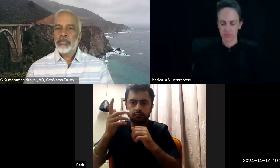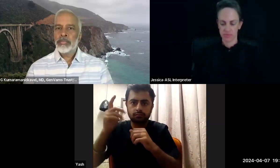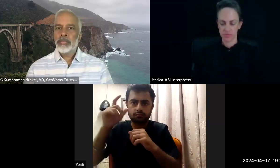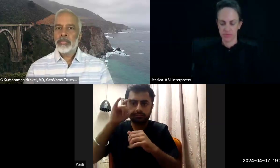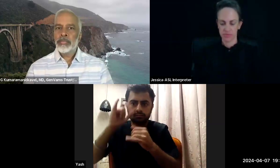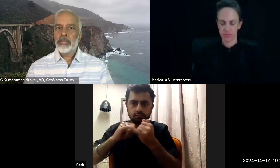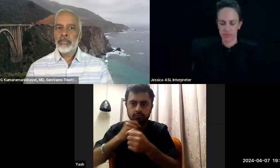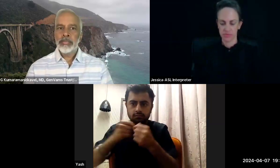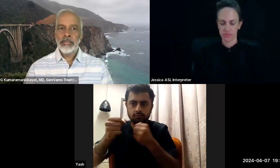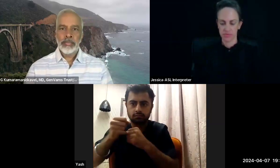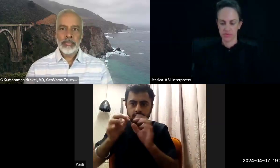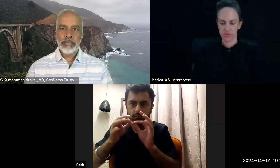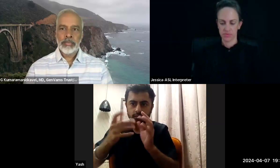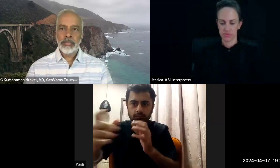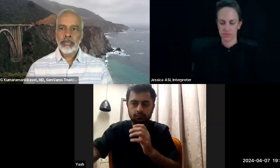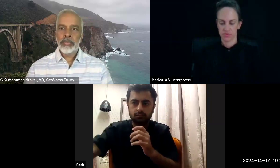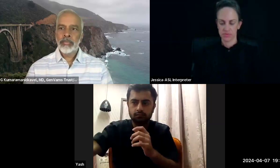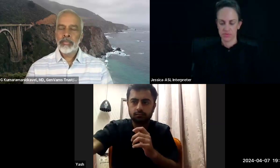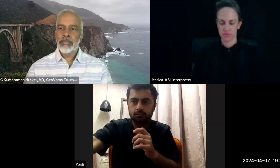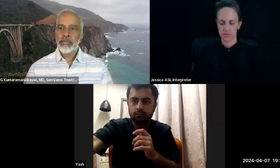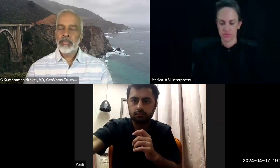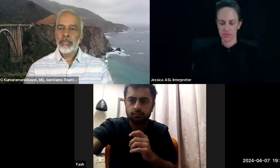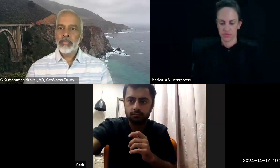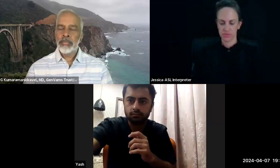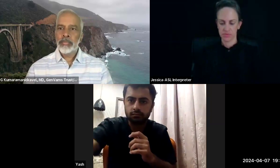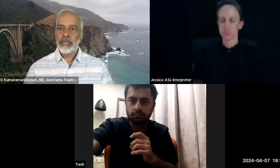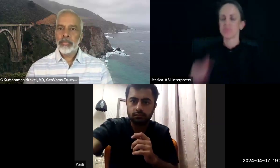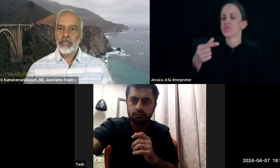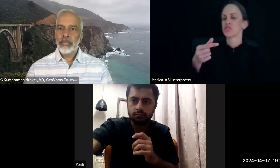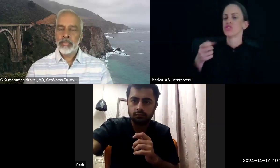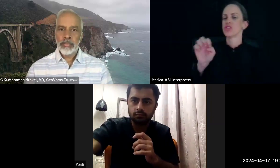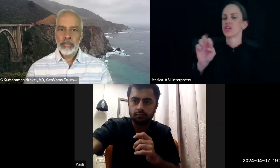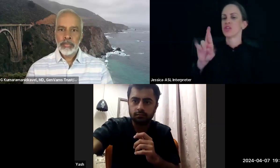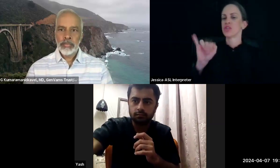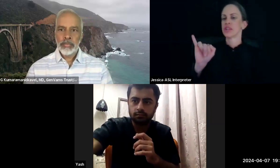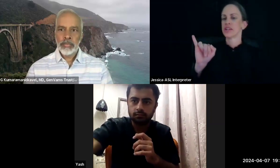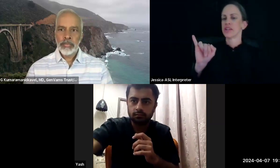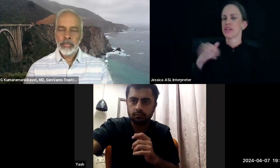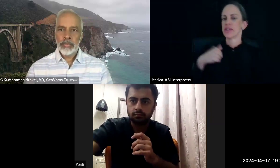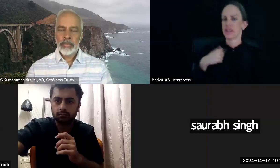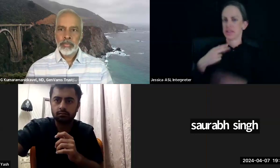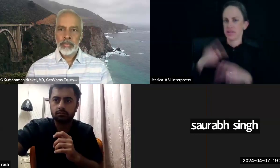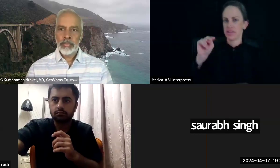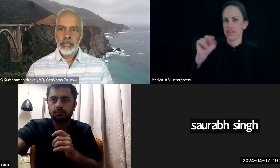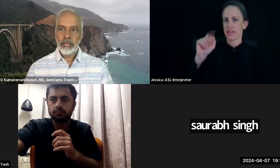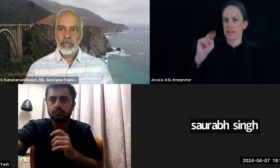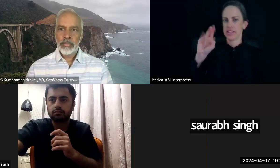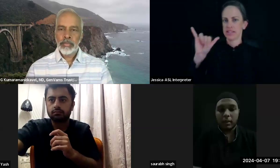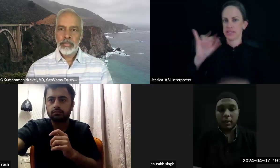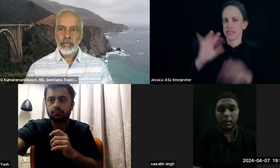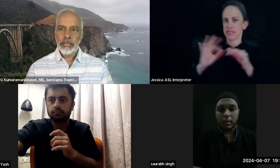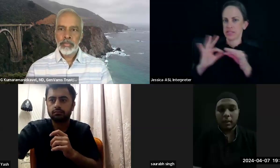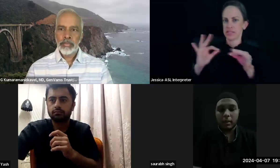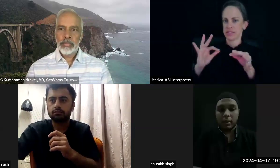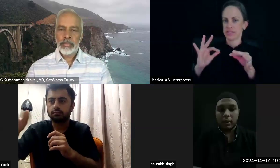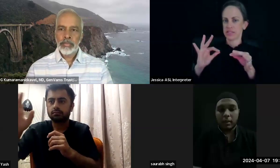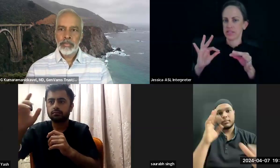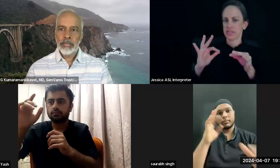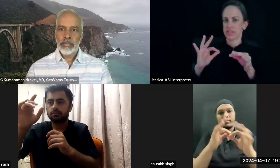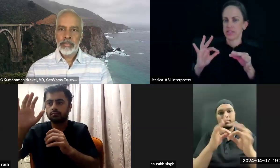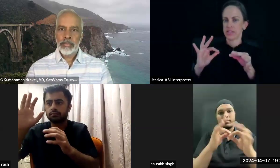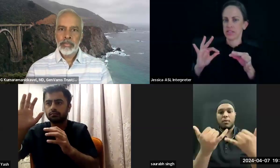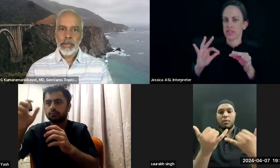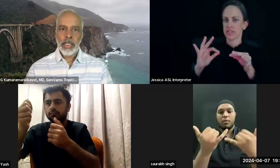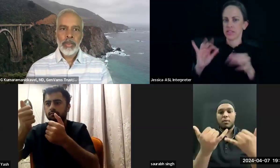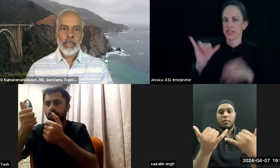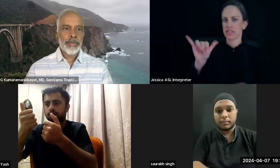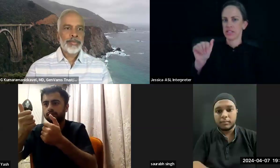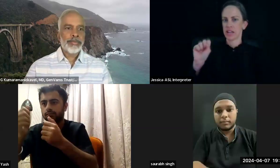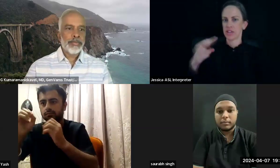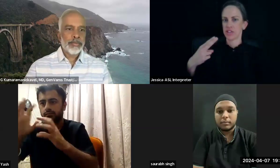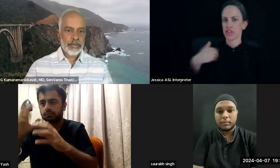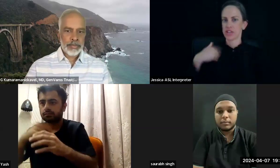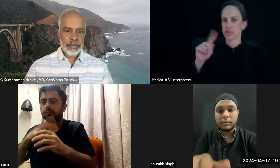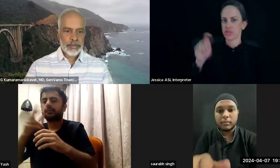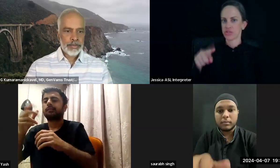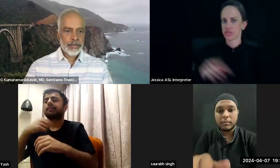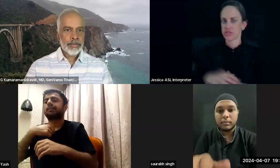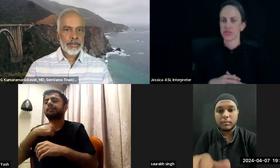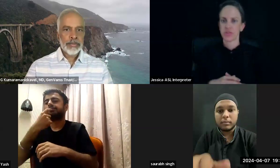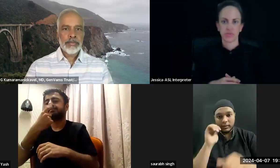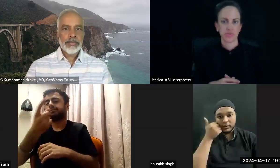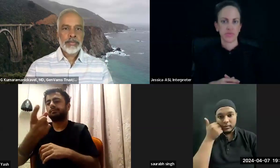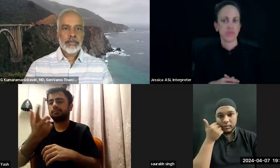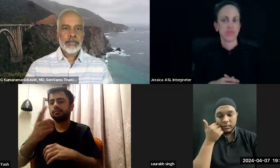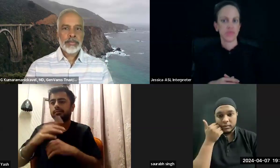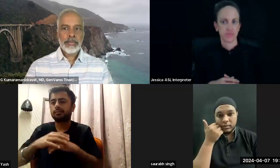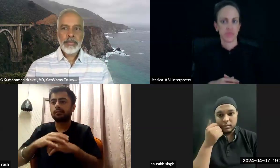[Nancy speaking] And Geri, Yash, this is Nancy, Yash is is signing. It looks like he has a question okay.